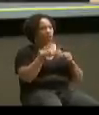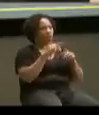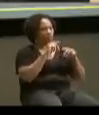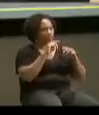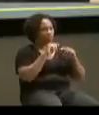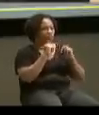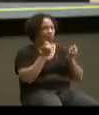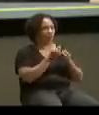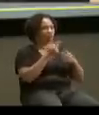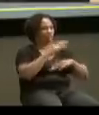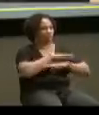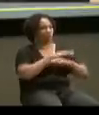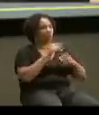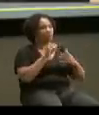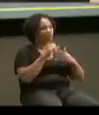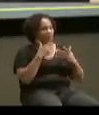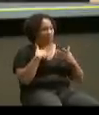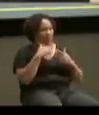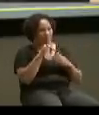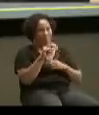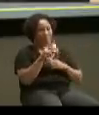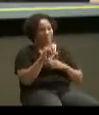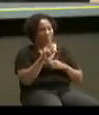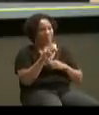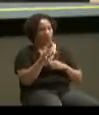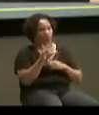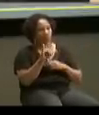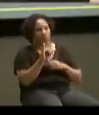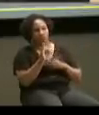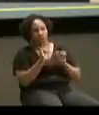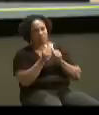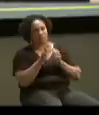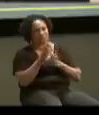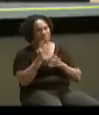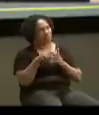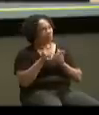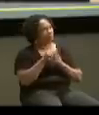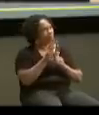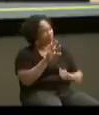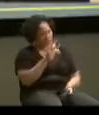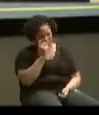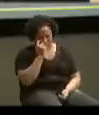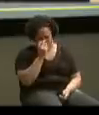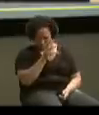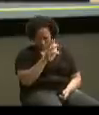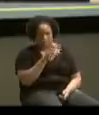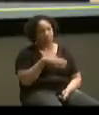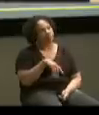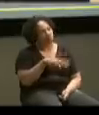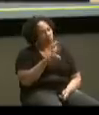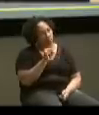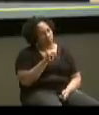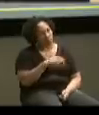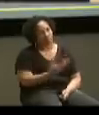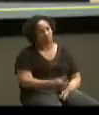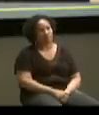THERE ARE INDUSTRY PLAYERS -- DON'T KNOW IF YOU HEARD OF THIS ONE CALLED WALMART.